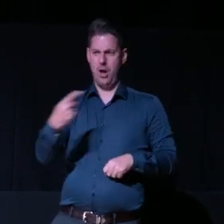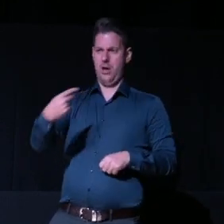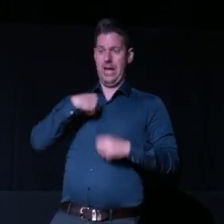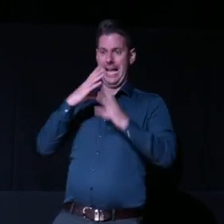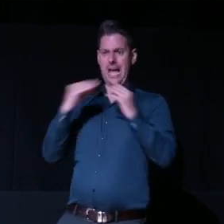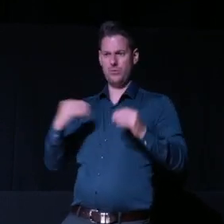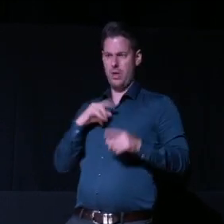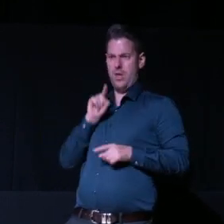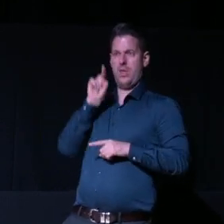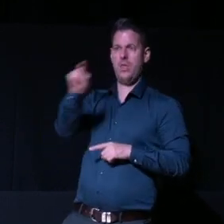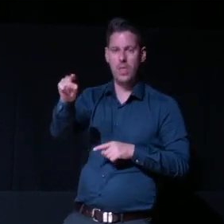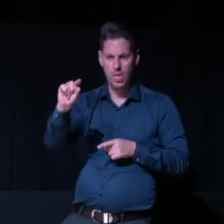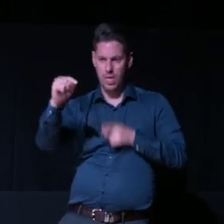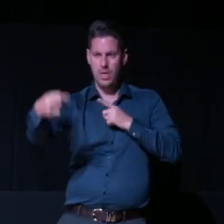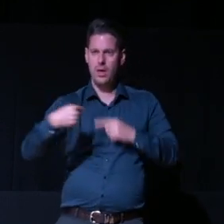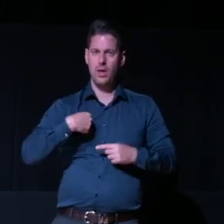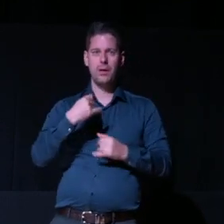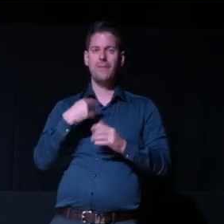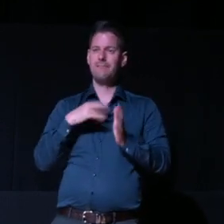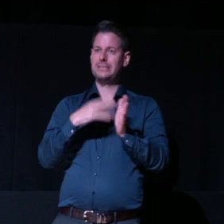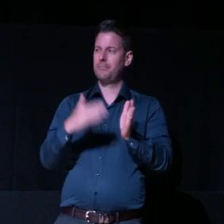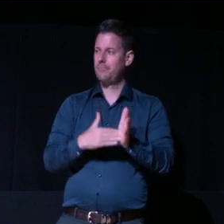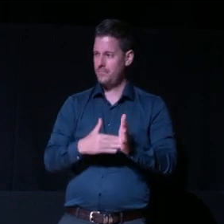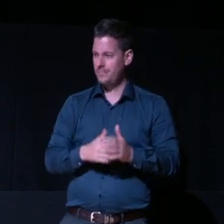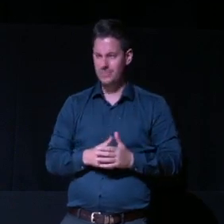then people would go, ah, you're an asshole.